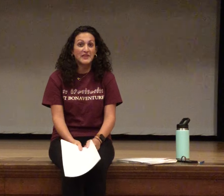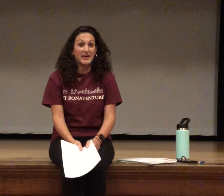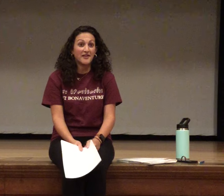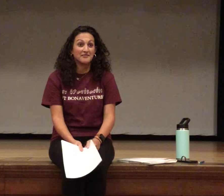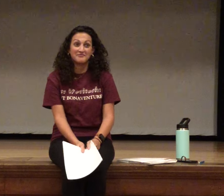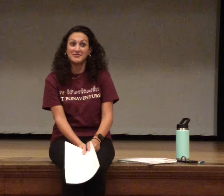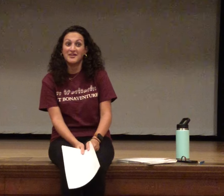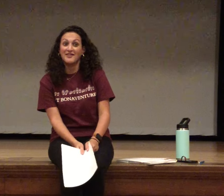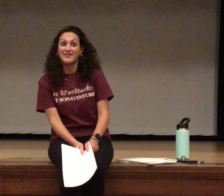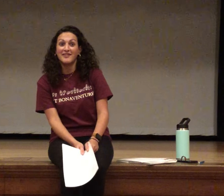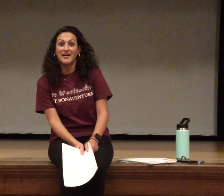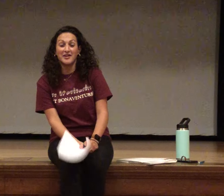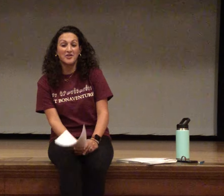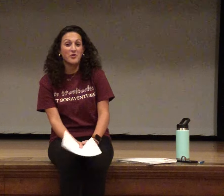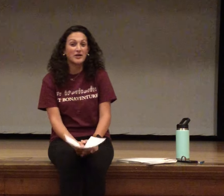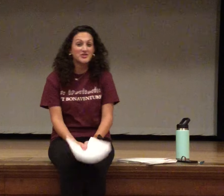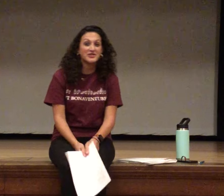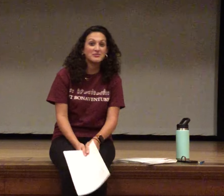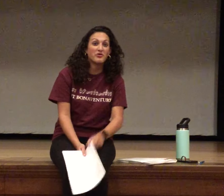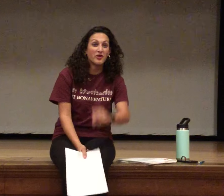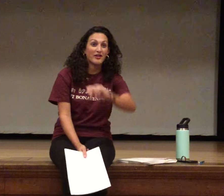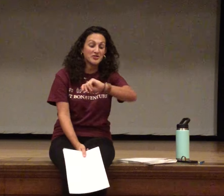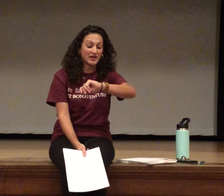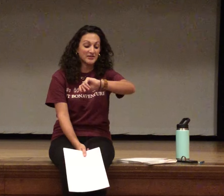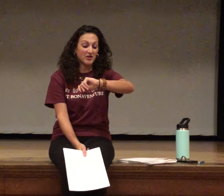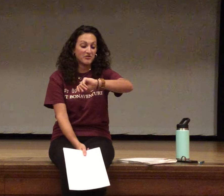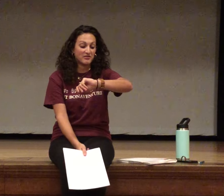yeah any other questions before I let you guys go